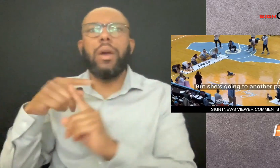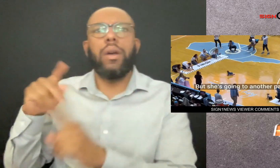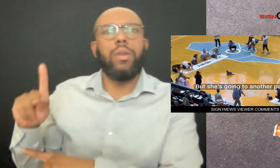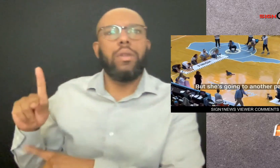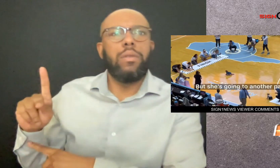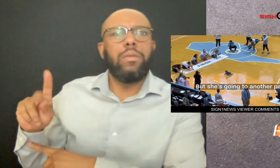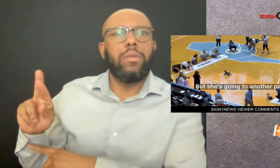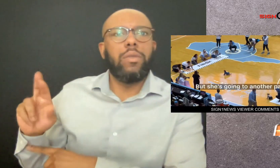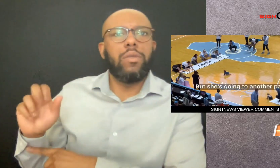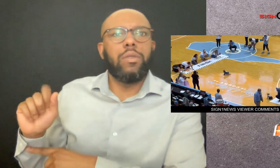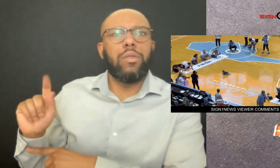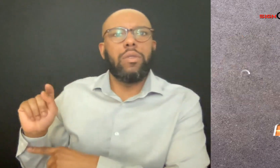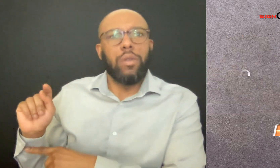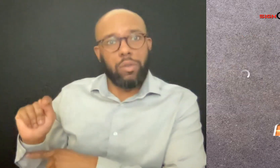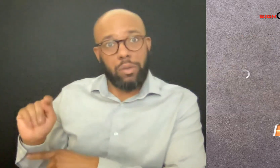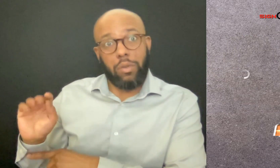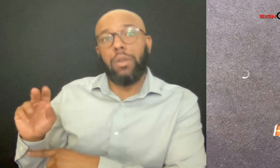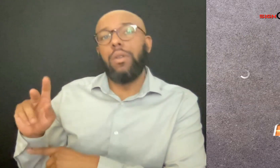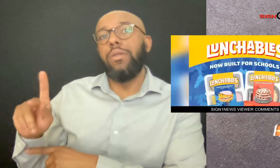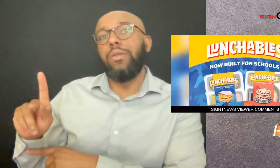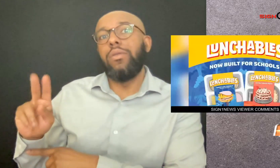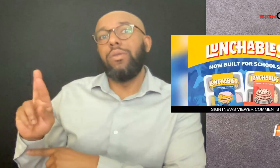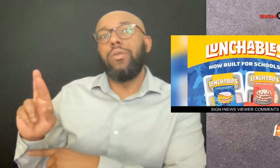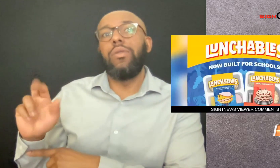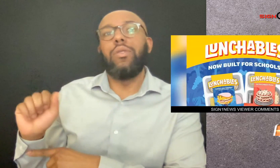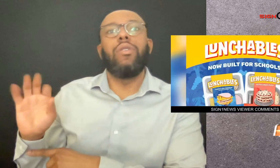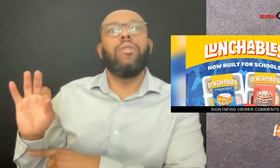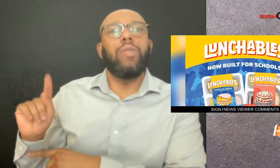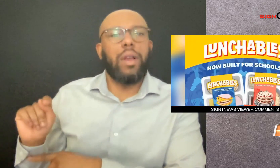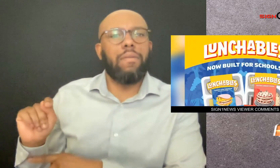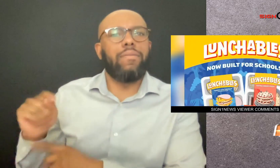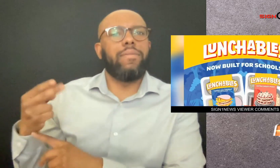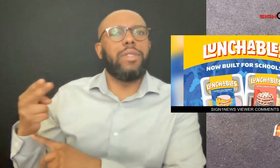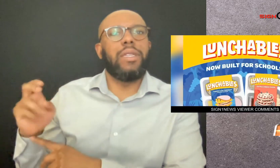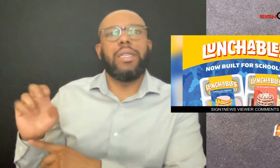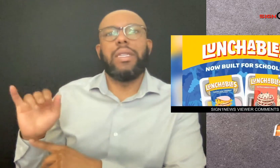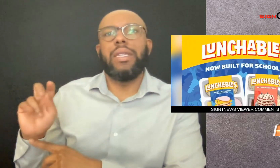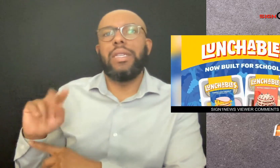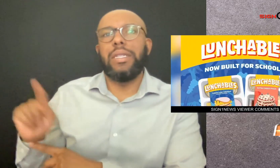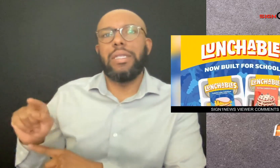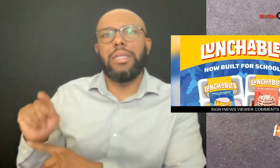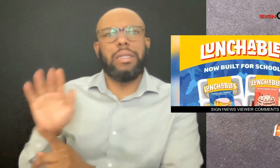We also shared the story about craft heinz's plan to provide